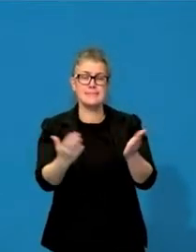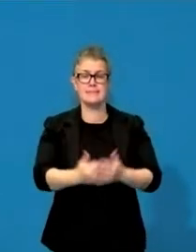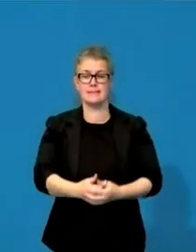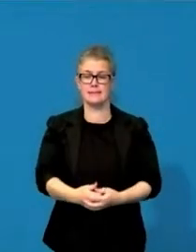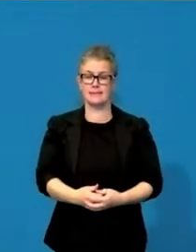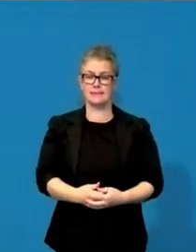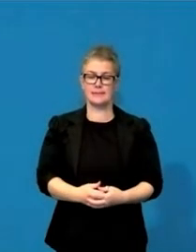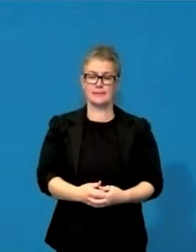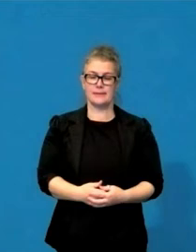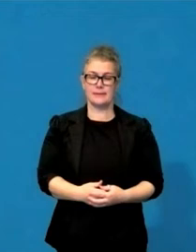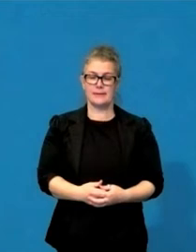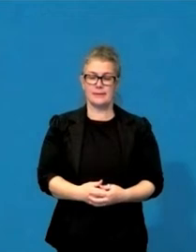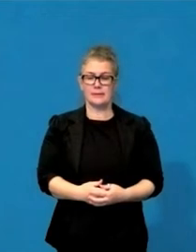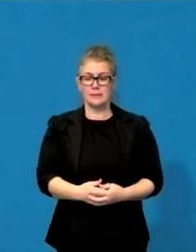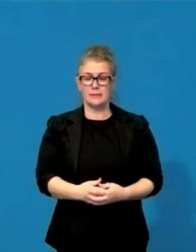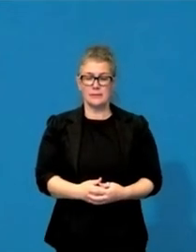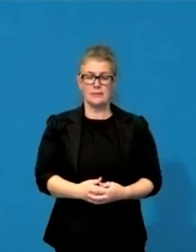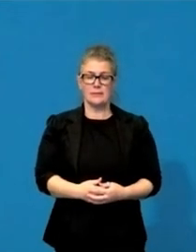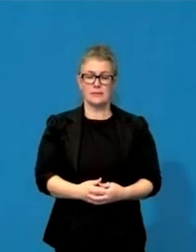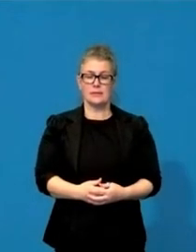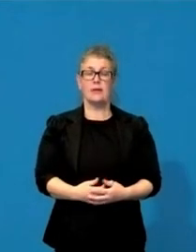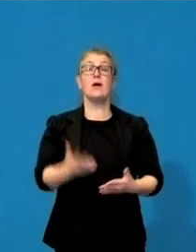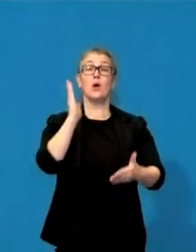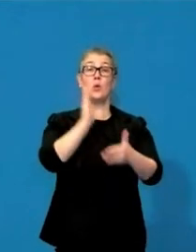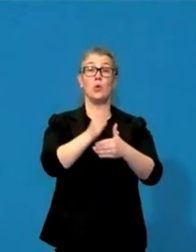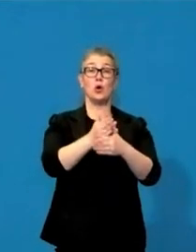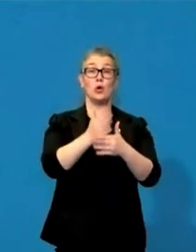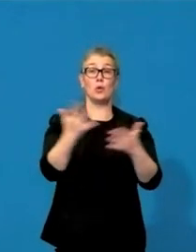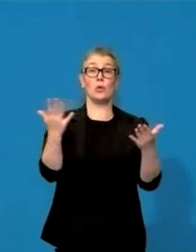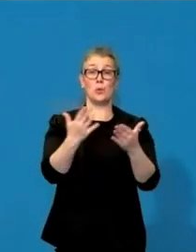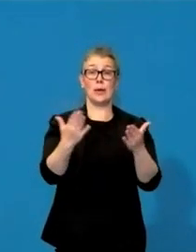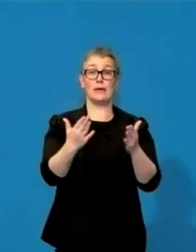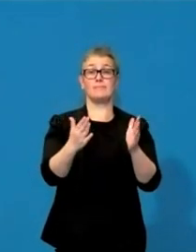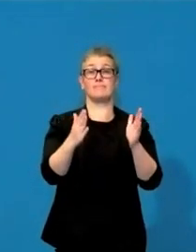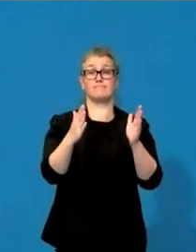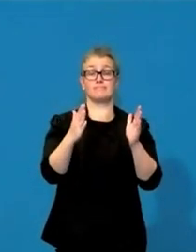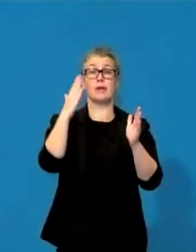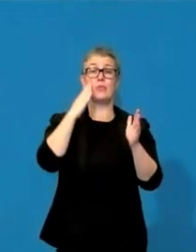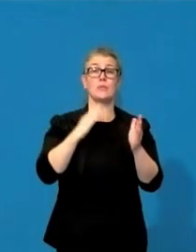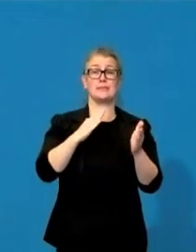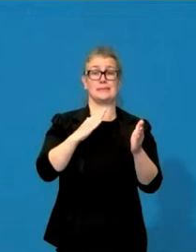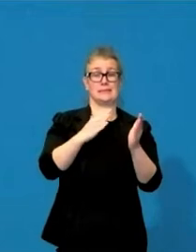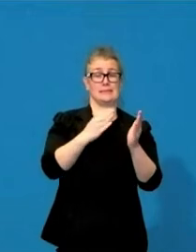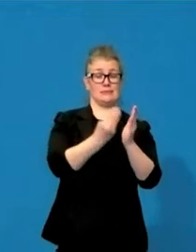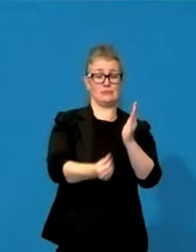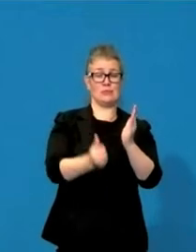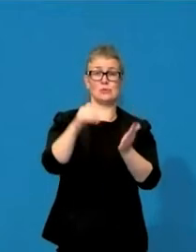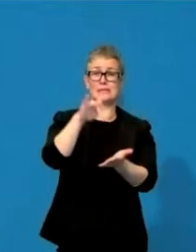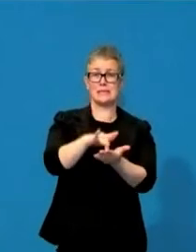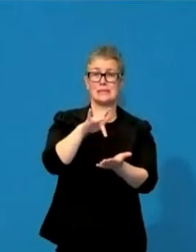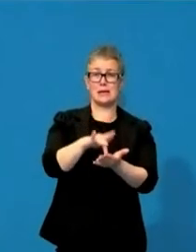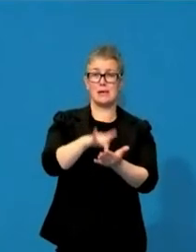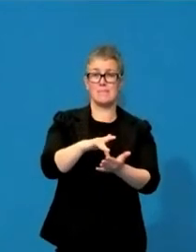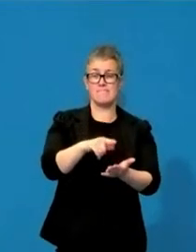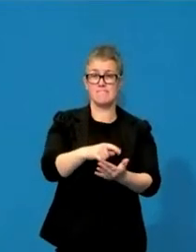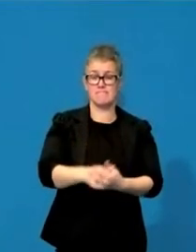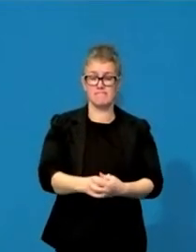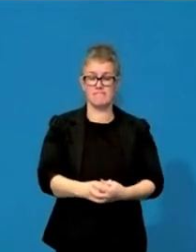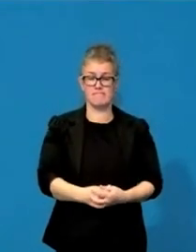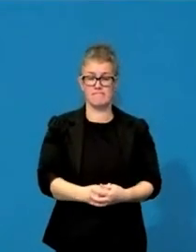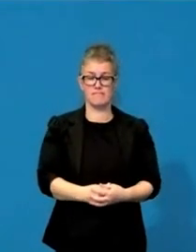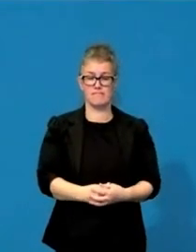I think, working at a women's resource centre, Marninwarntikura, I - well,